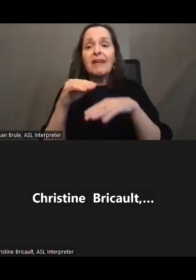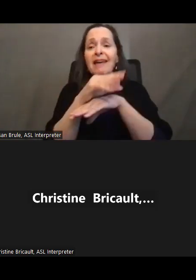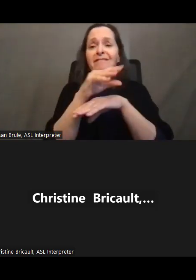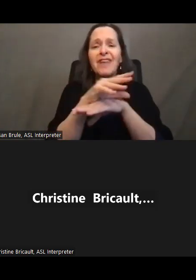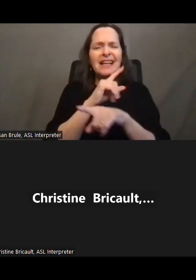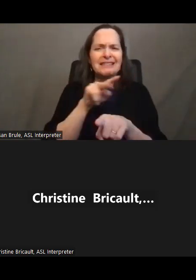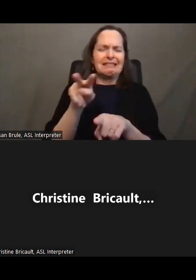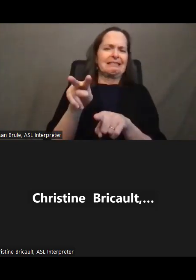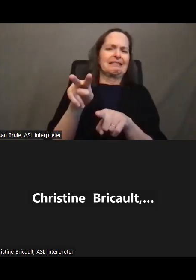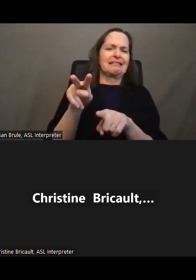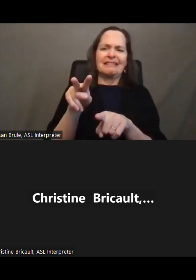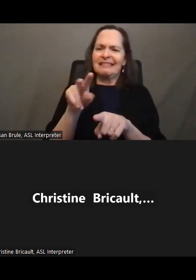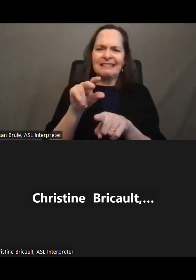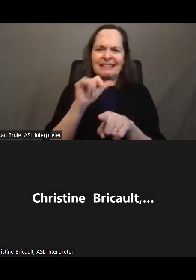So, there isn't